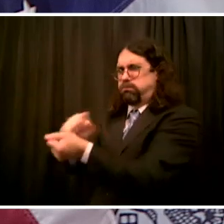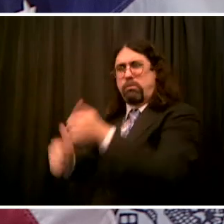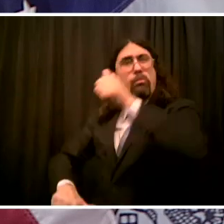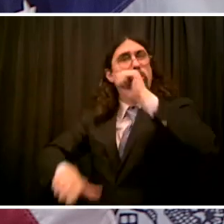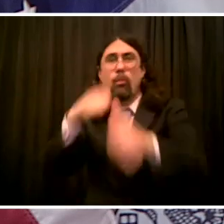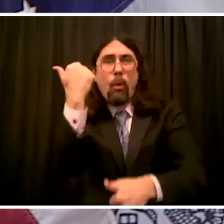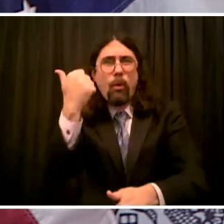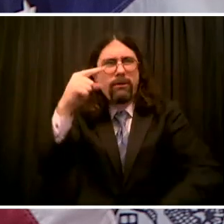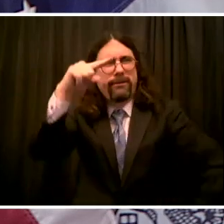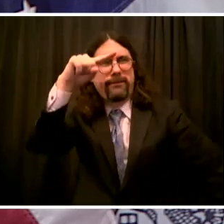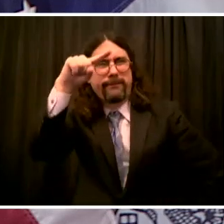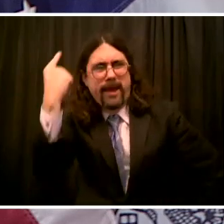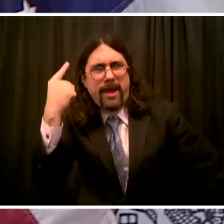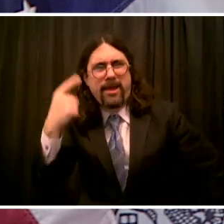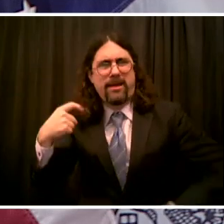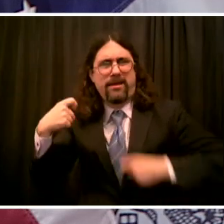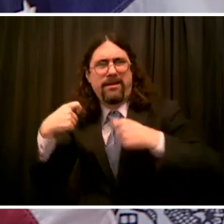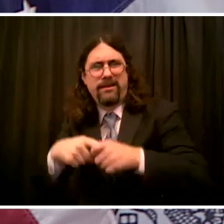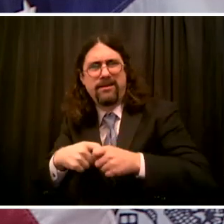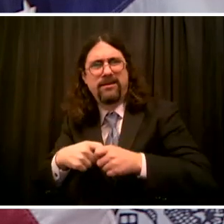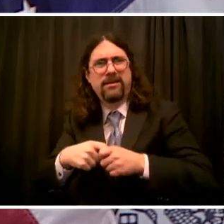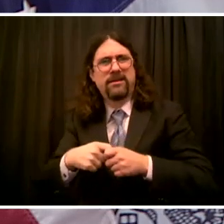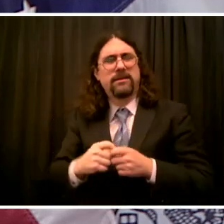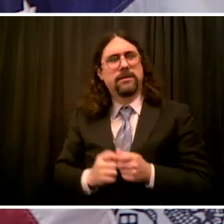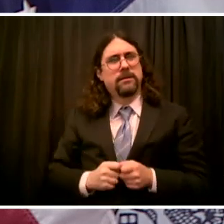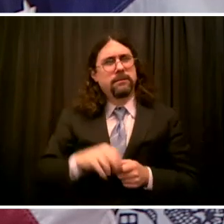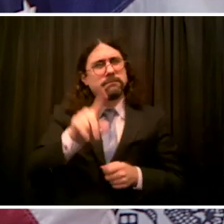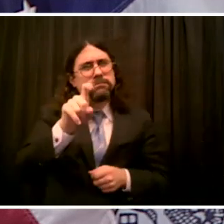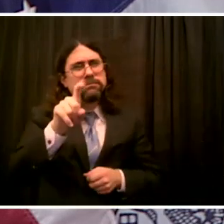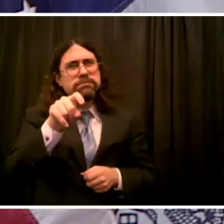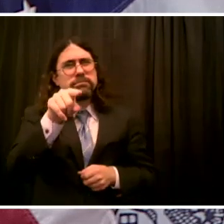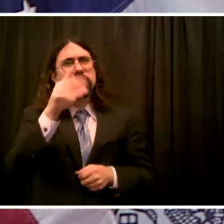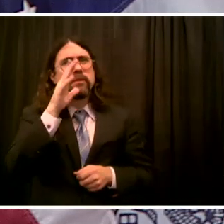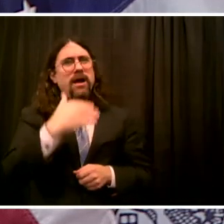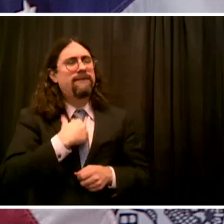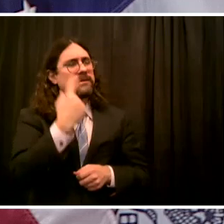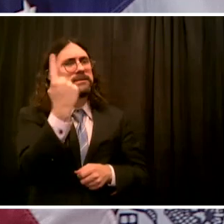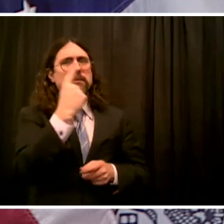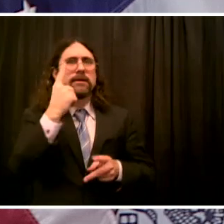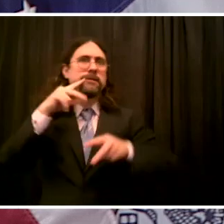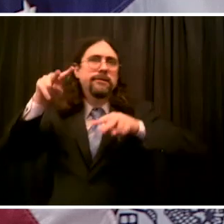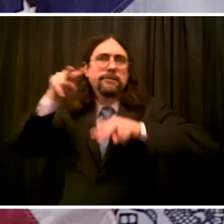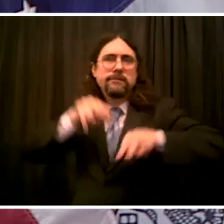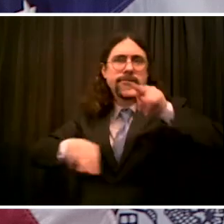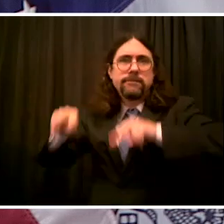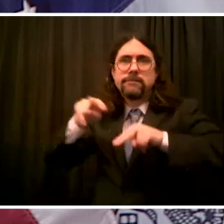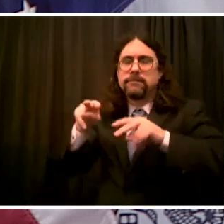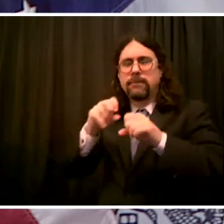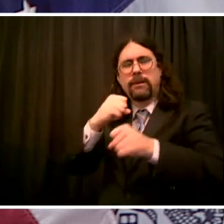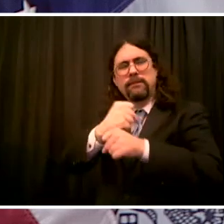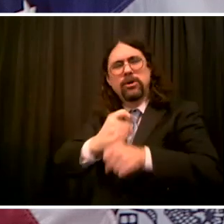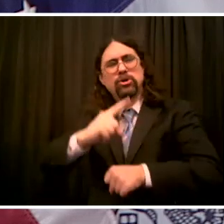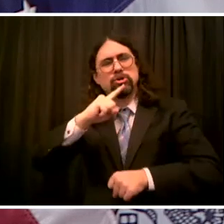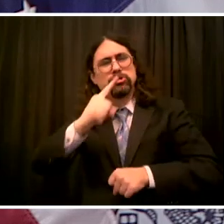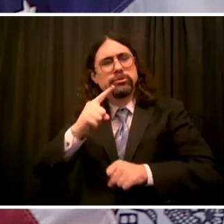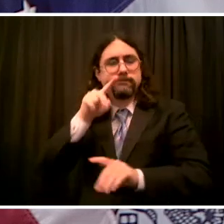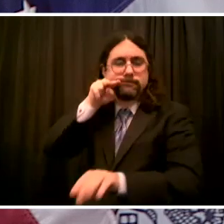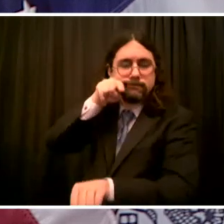PERHAPS RISK AND MORE KINDS OF ARRESTS?